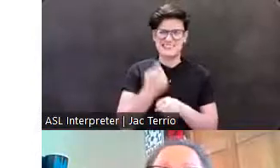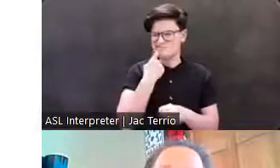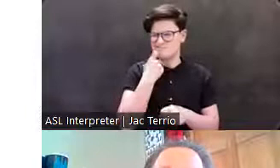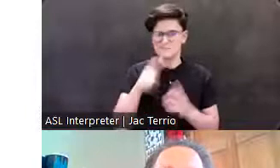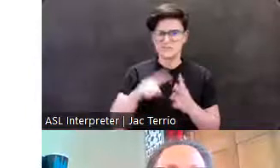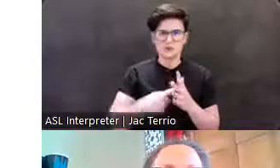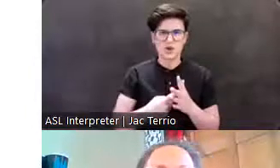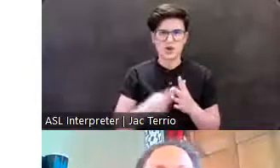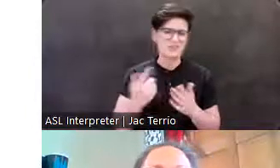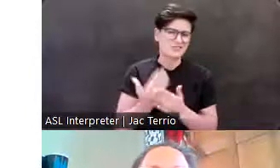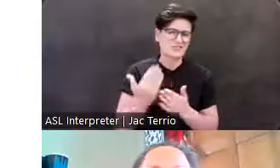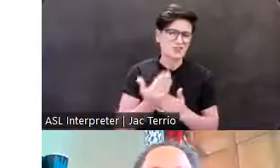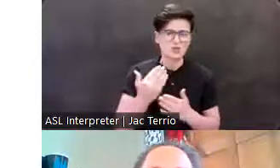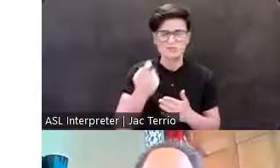last year.